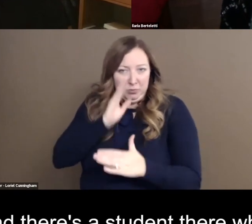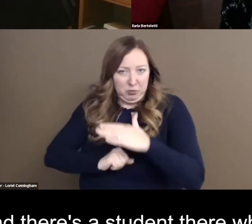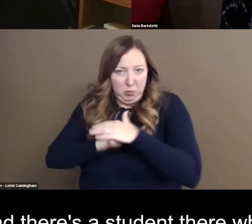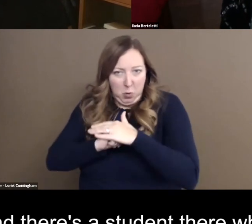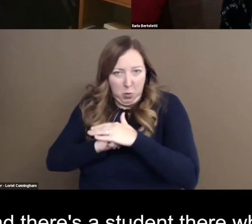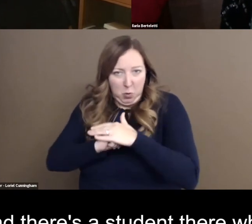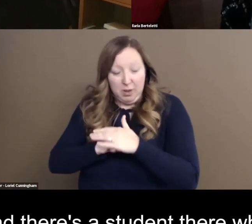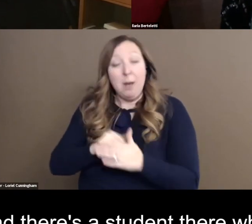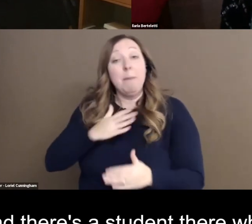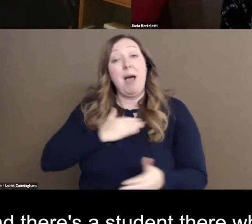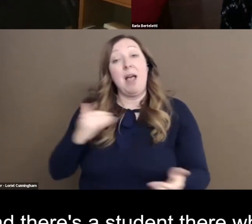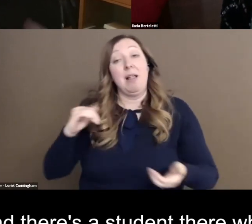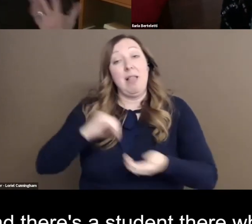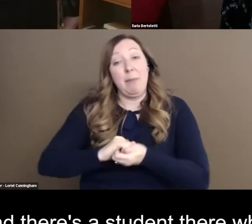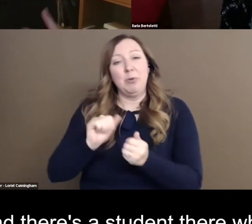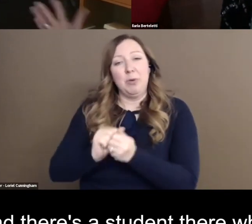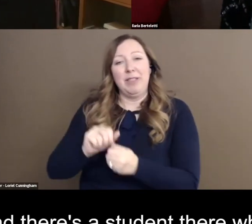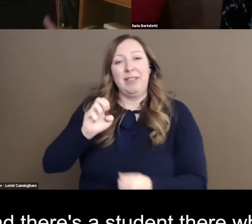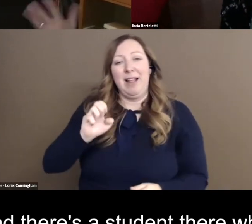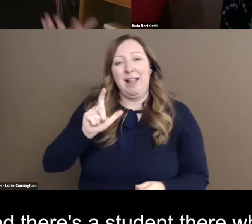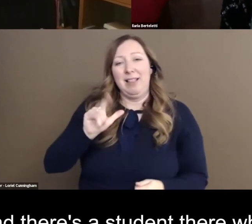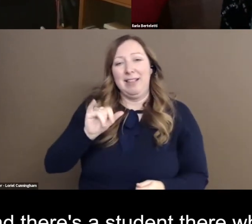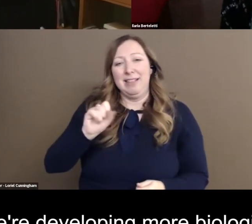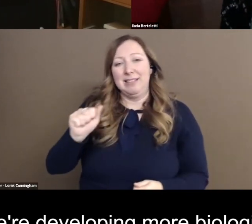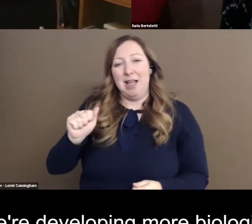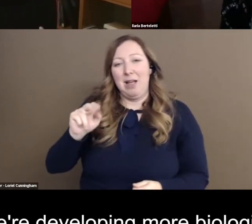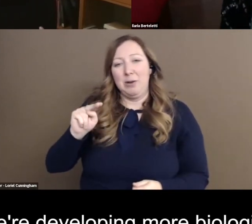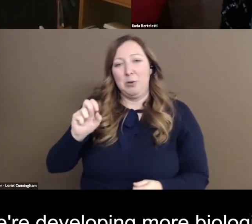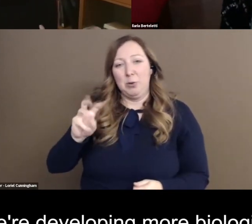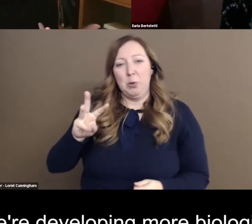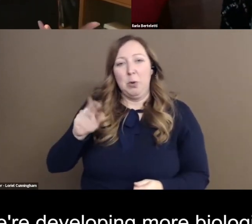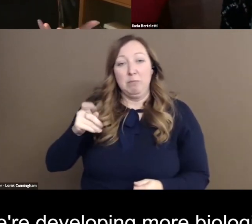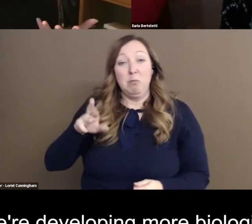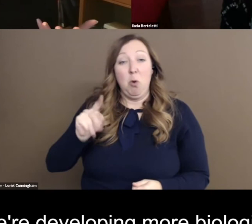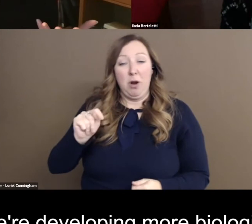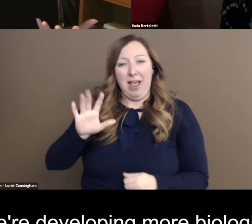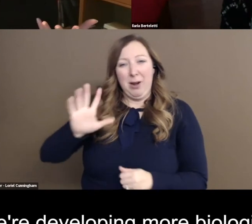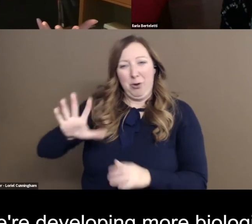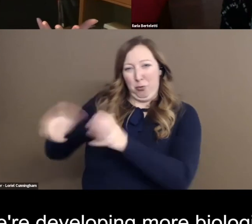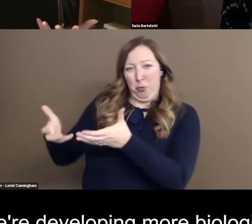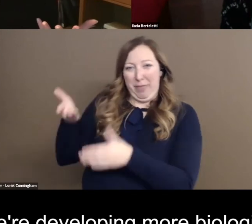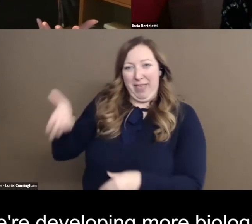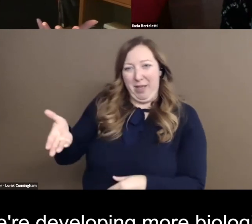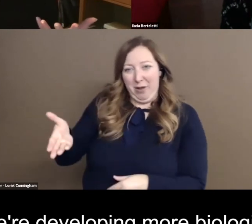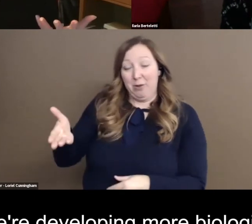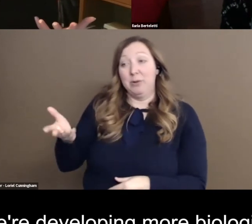very interested in we're developing more biological motion tasks to